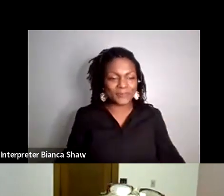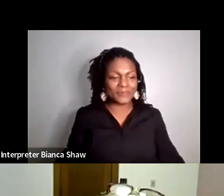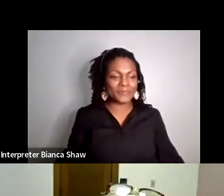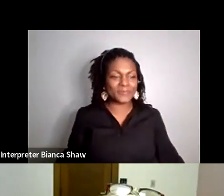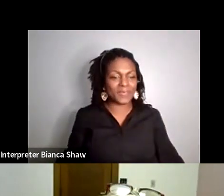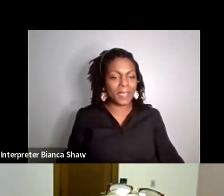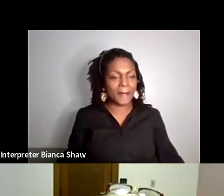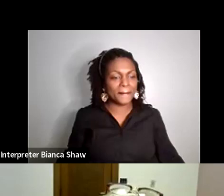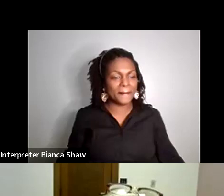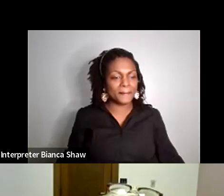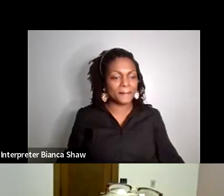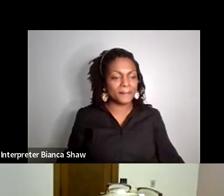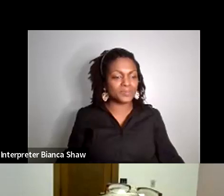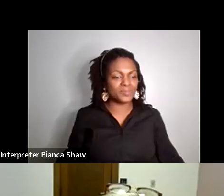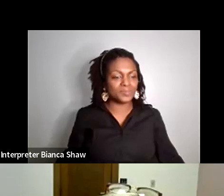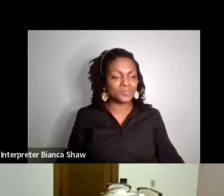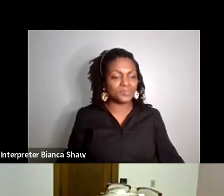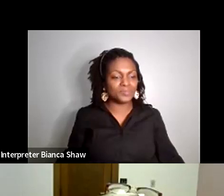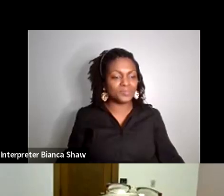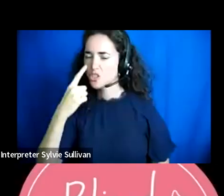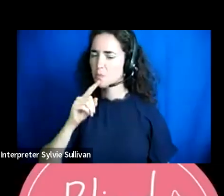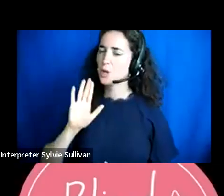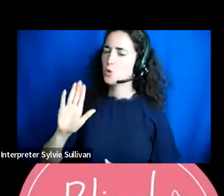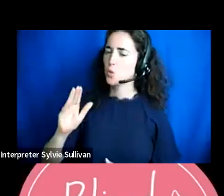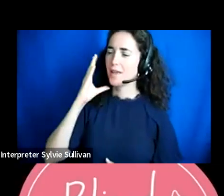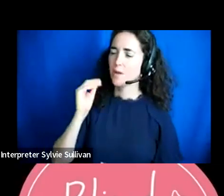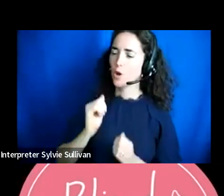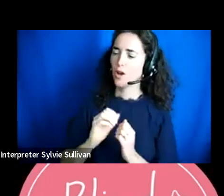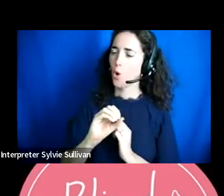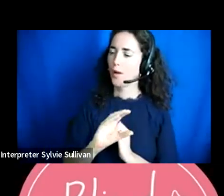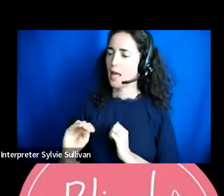Would you mind talking with us a little bit about your experience with orientation and mobility?